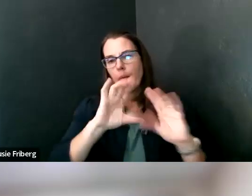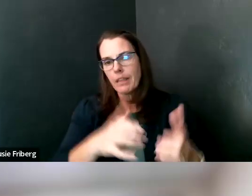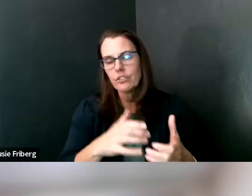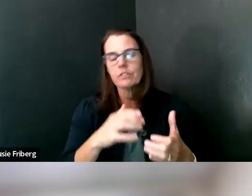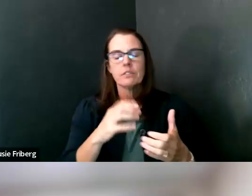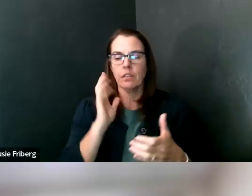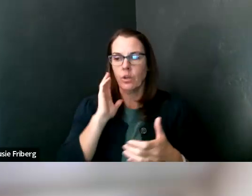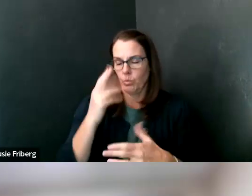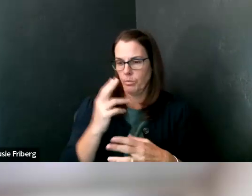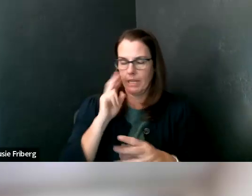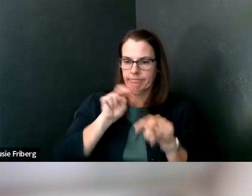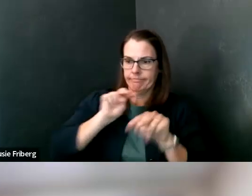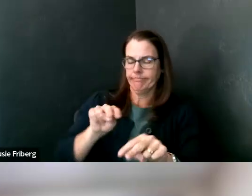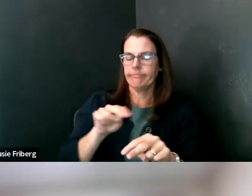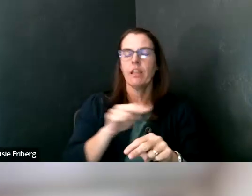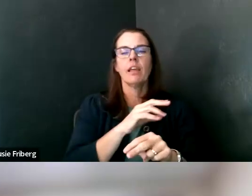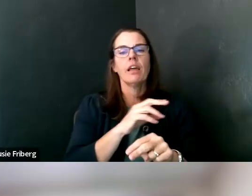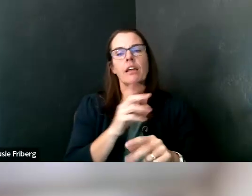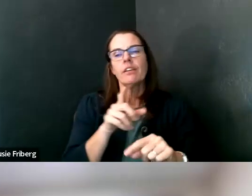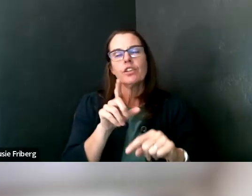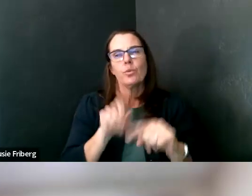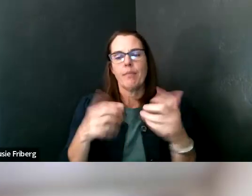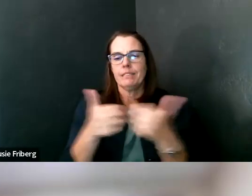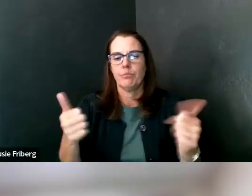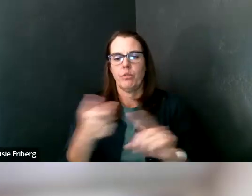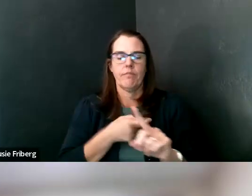accommodate drugs whose value cannot cleanly be separated from the full range of conditions